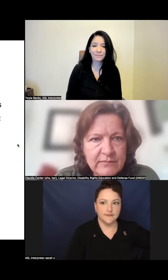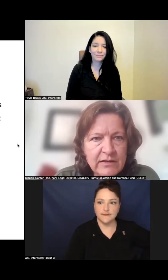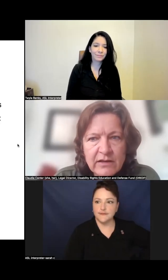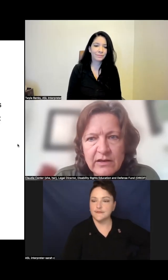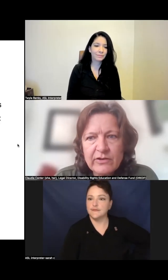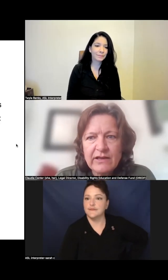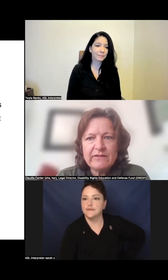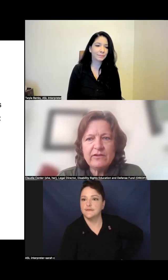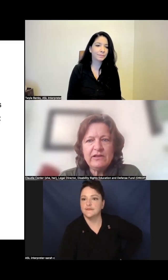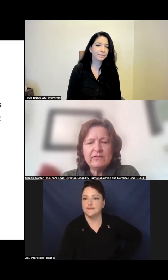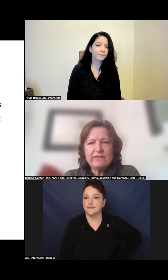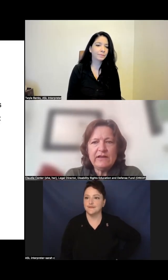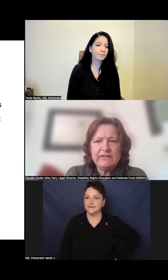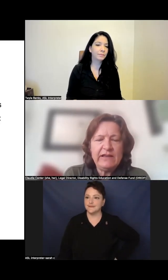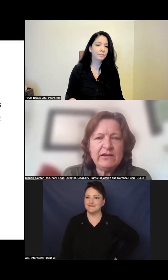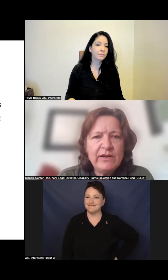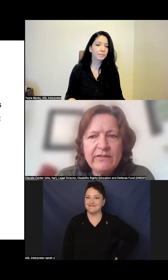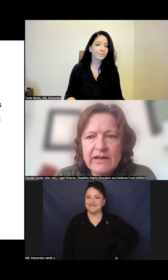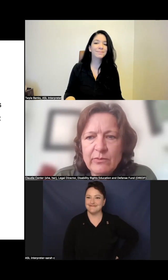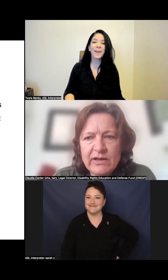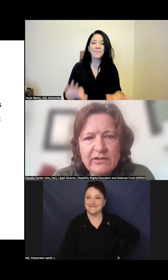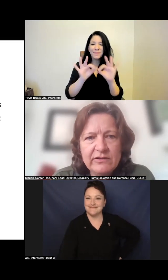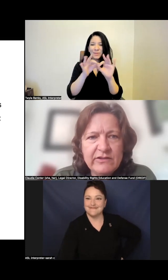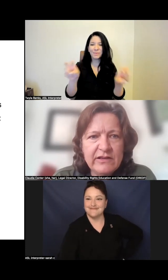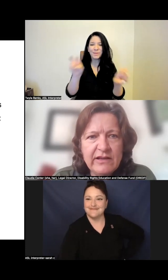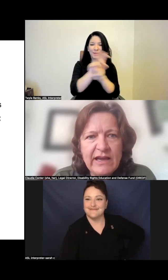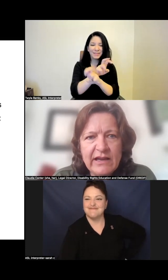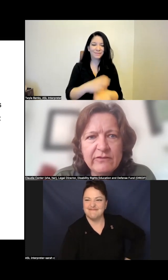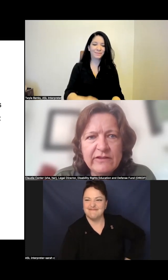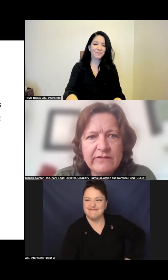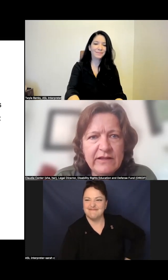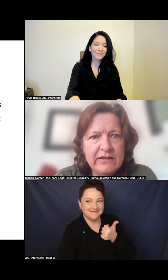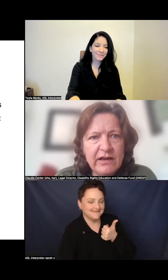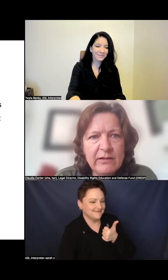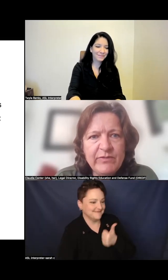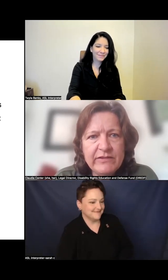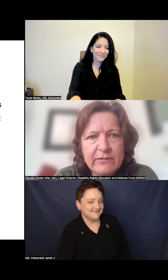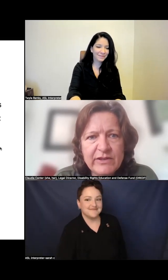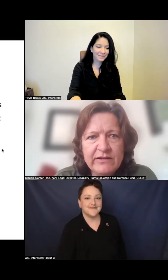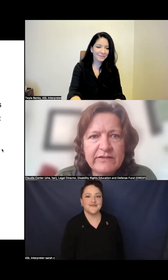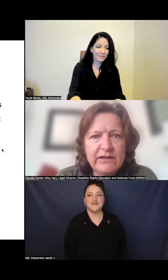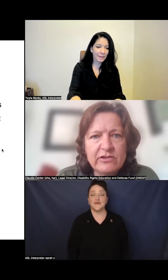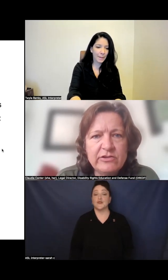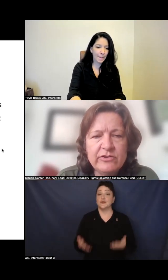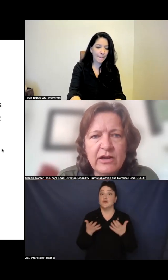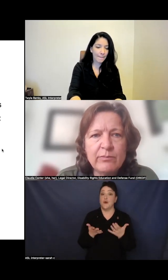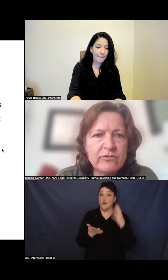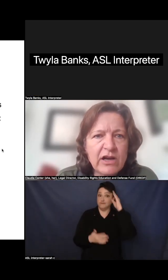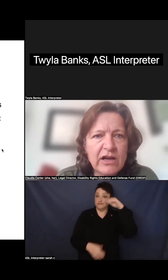Okay. So here's the takeaway that I want you to have is that disabilities can include a